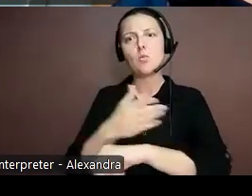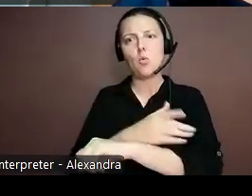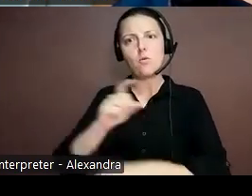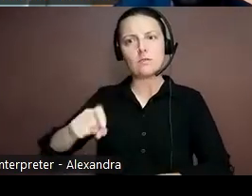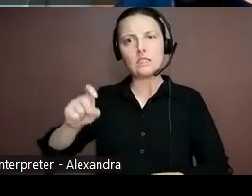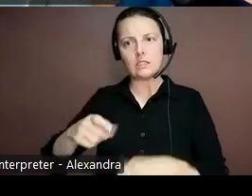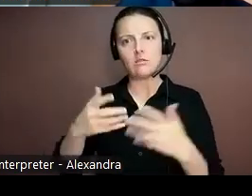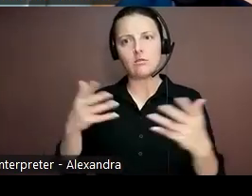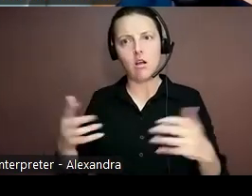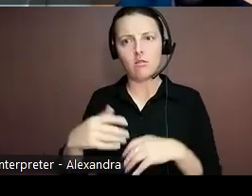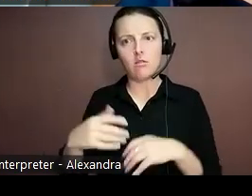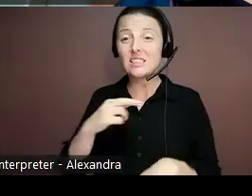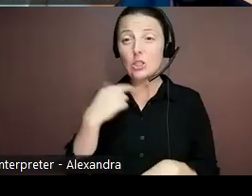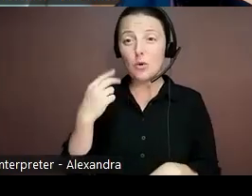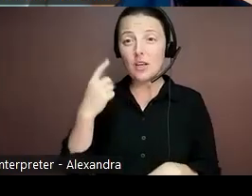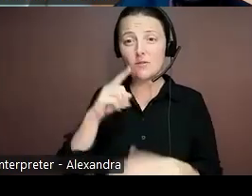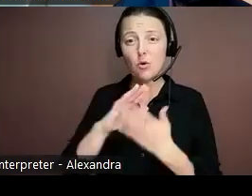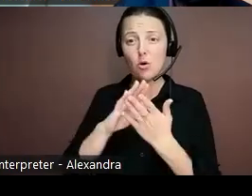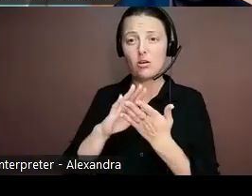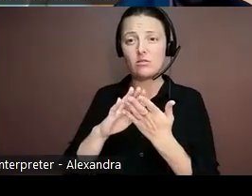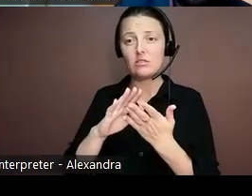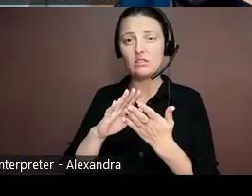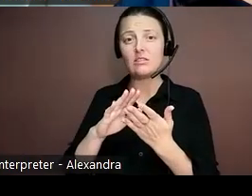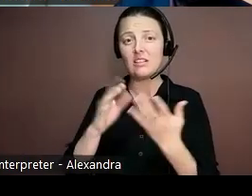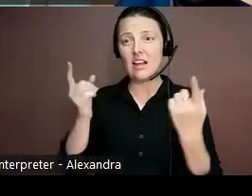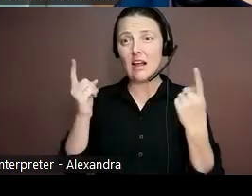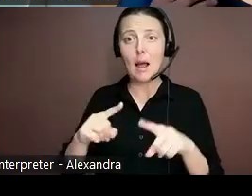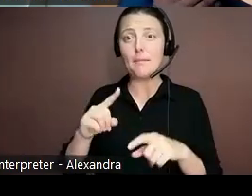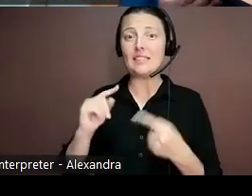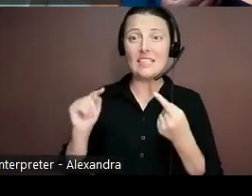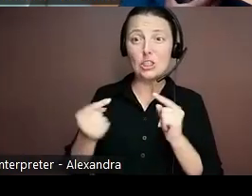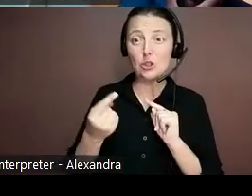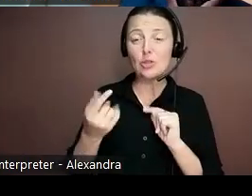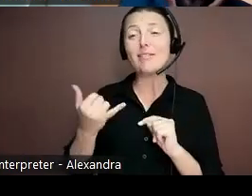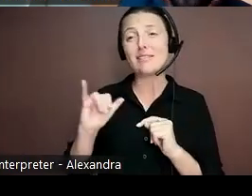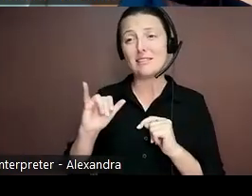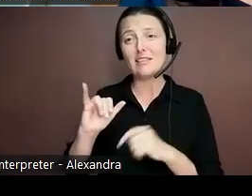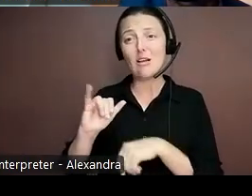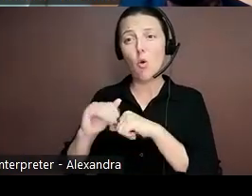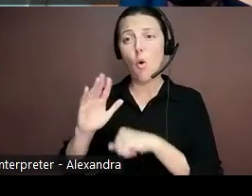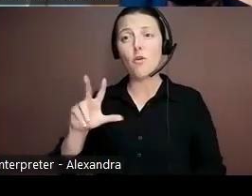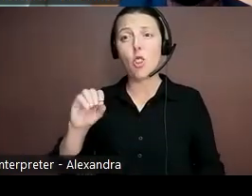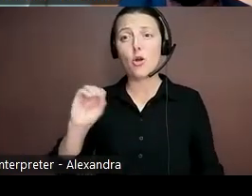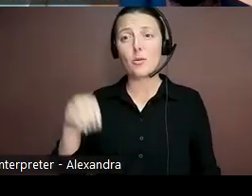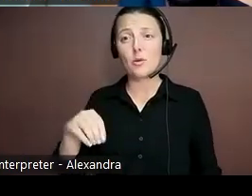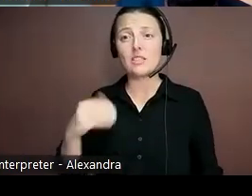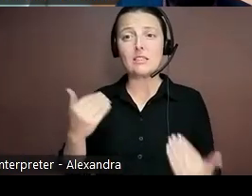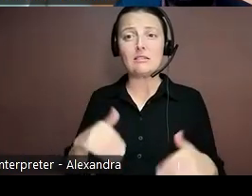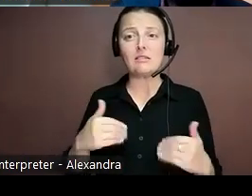injured from all of those assaults is still over 30%. So um you know but we are making trends.